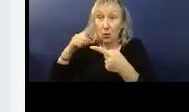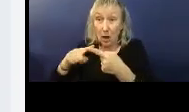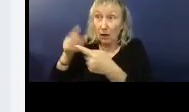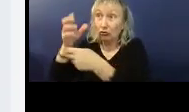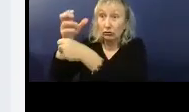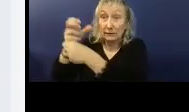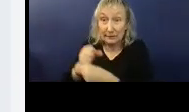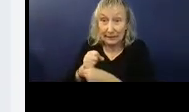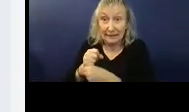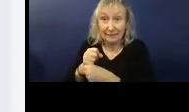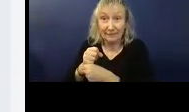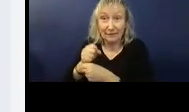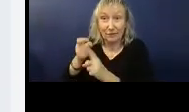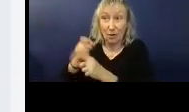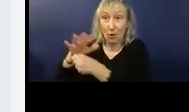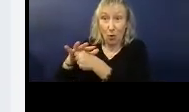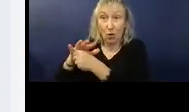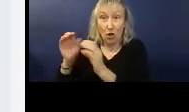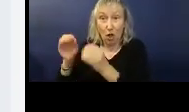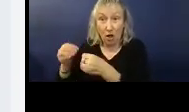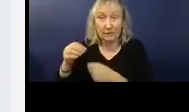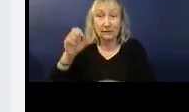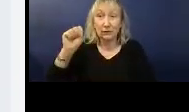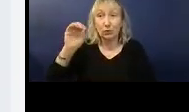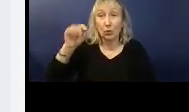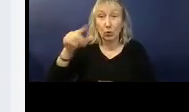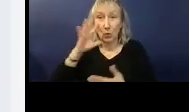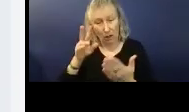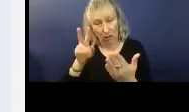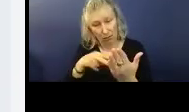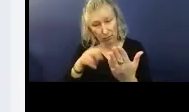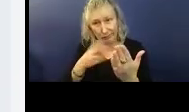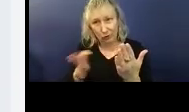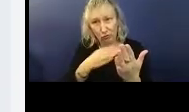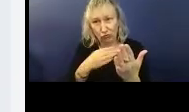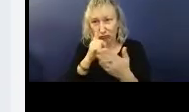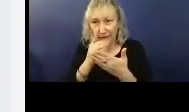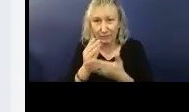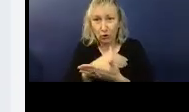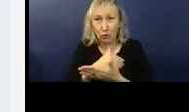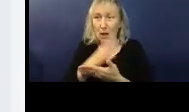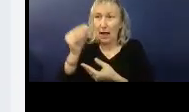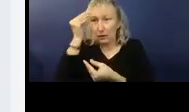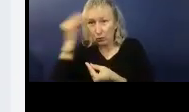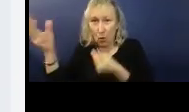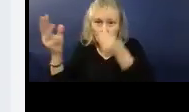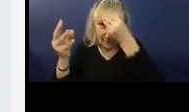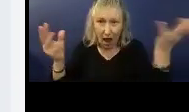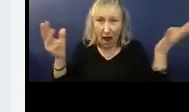in camp, SOQ will review the report, provide notification to providers or individuals of the outcome.